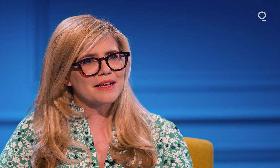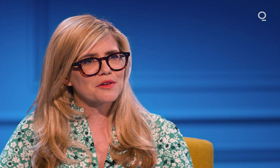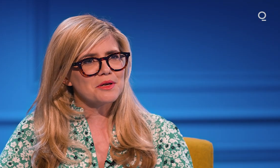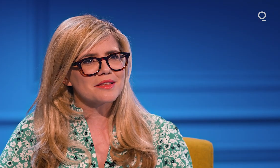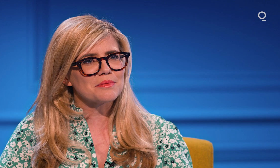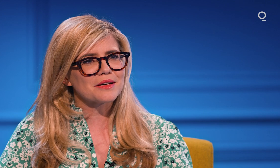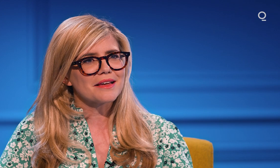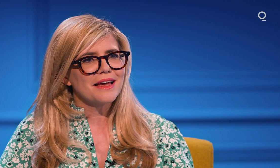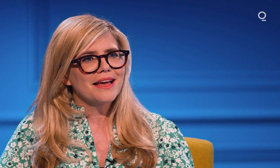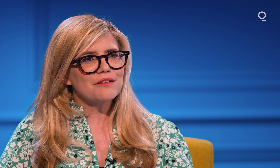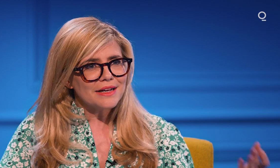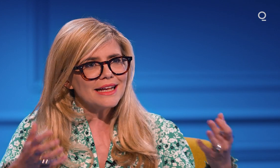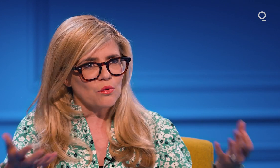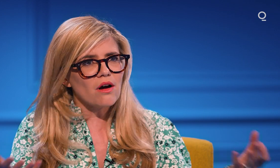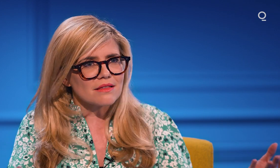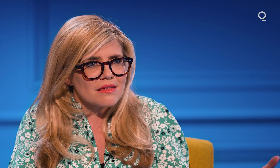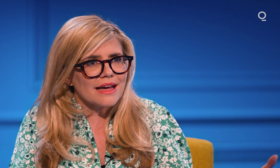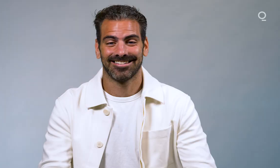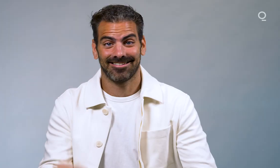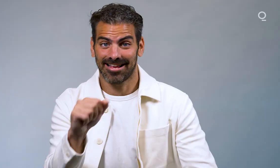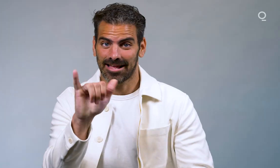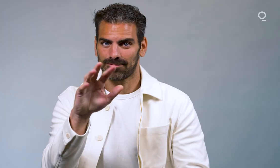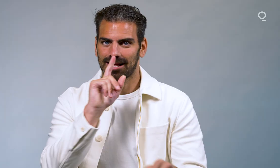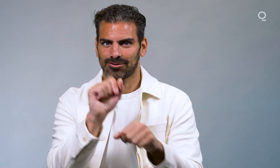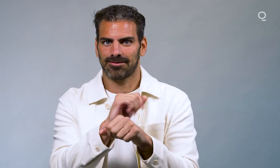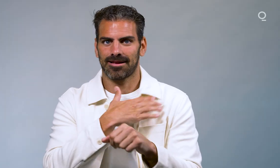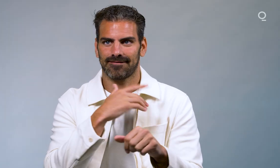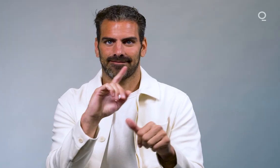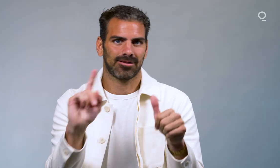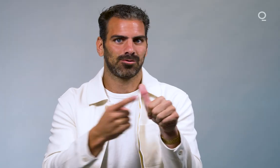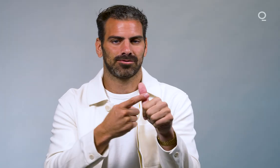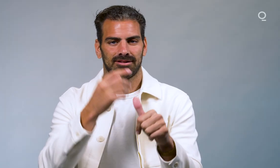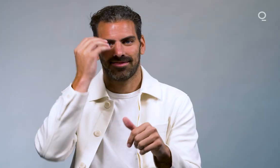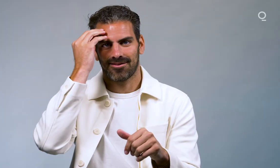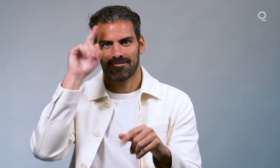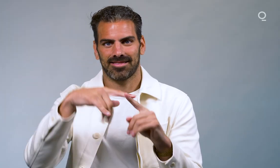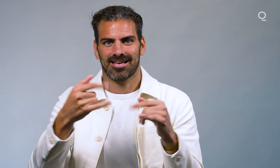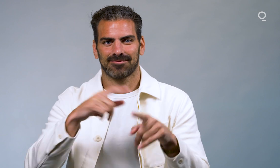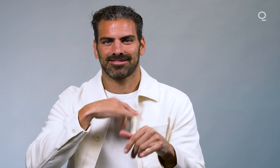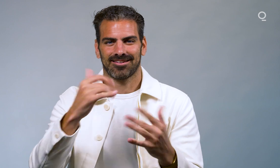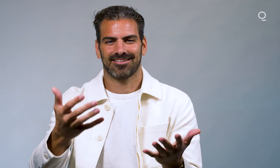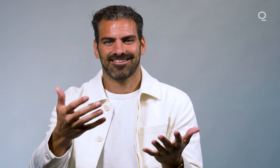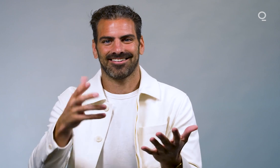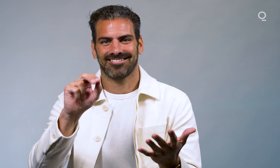the deaf community because it really was the thing. Yeah, certainly it was, yeah, it was my, it was my first thought. I felt like, you know,